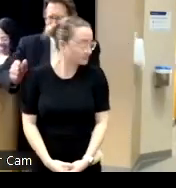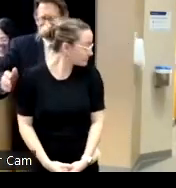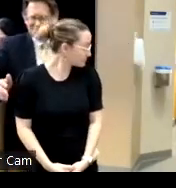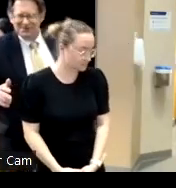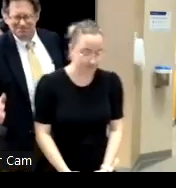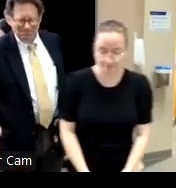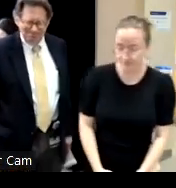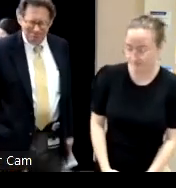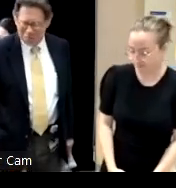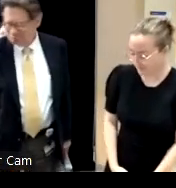thank you